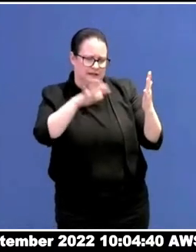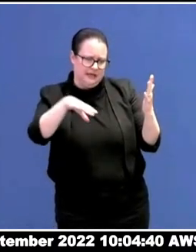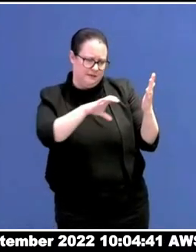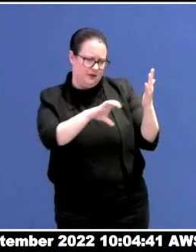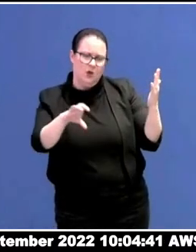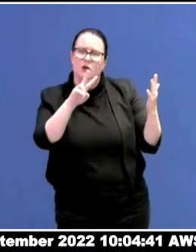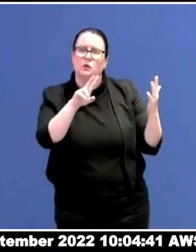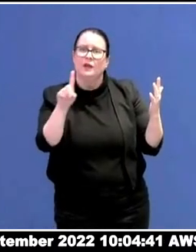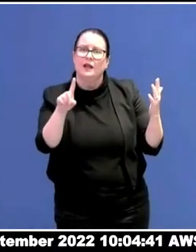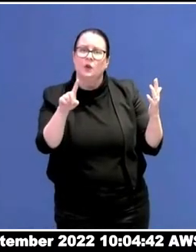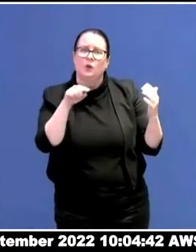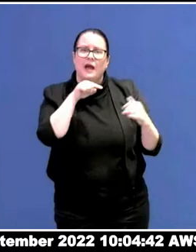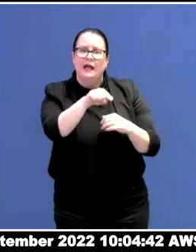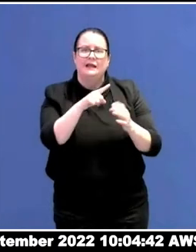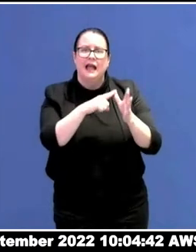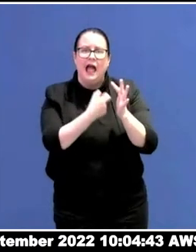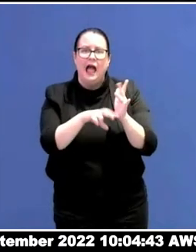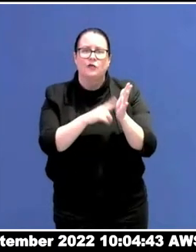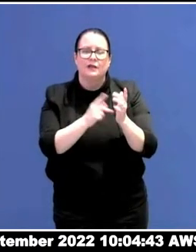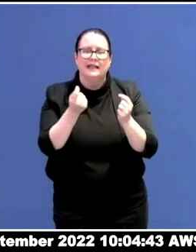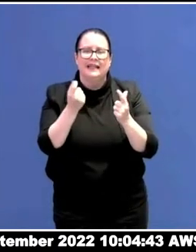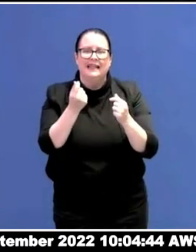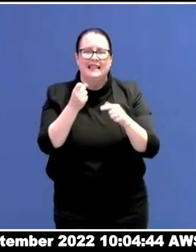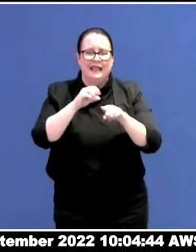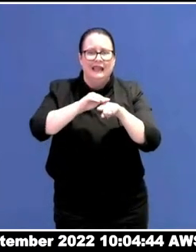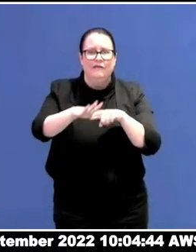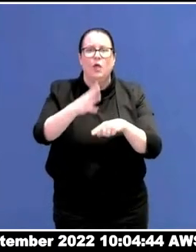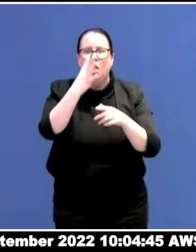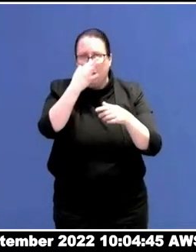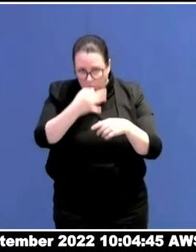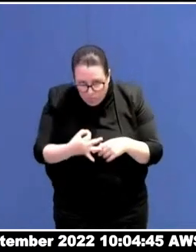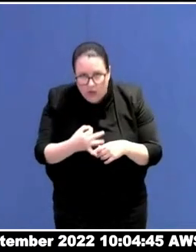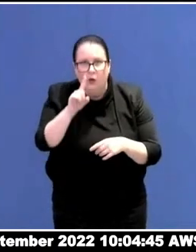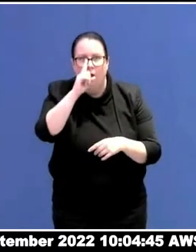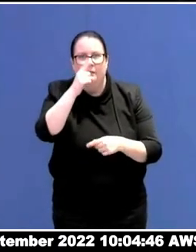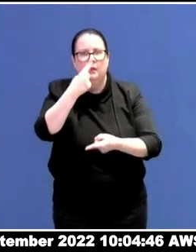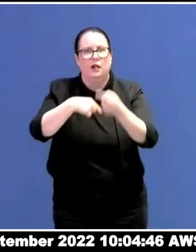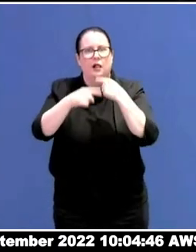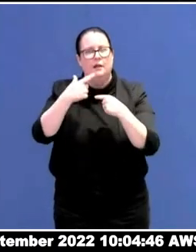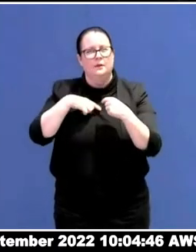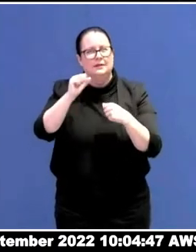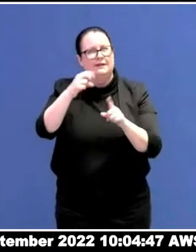by people because of his autism and because of his very limited ability to read people